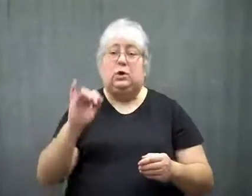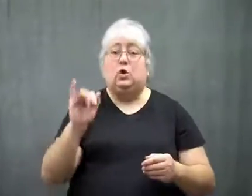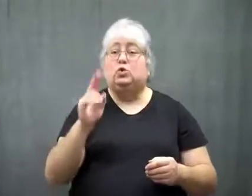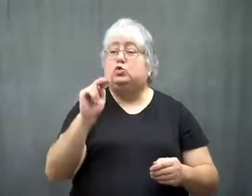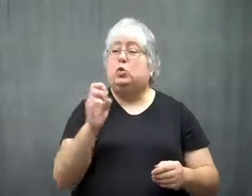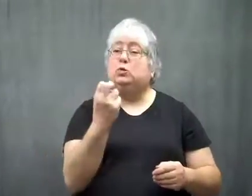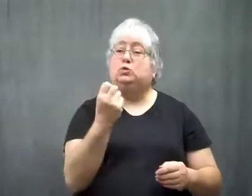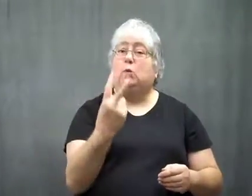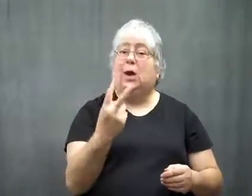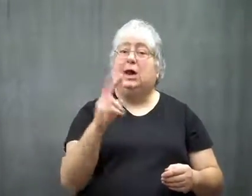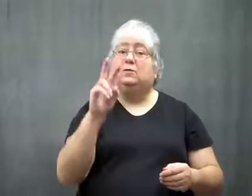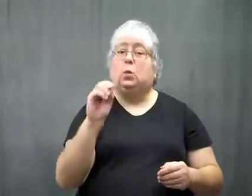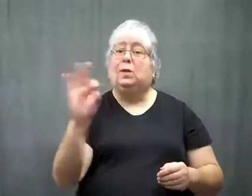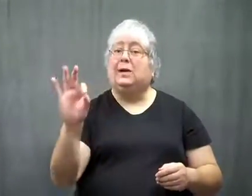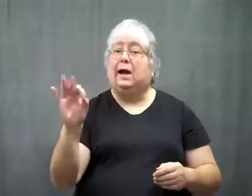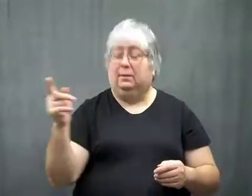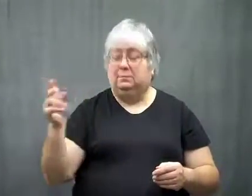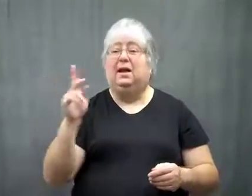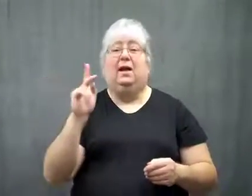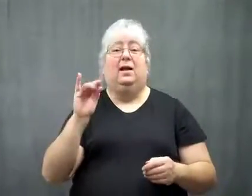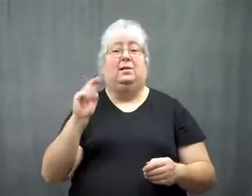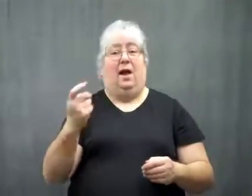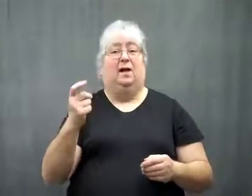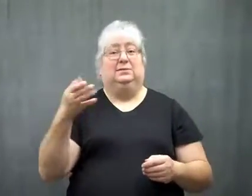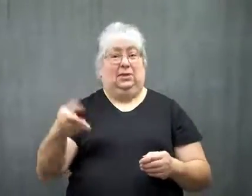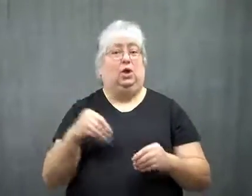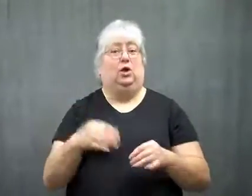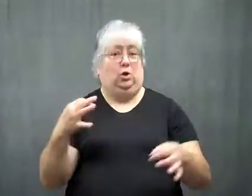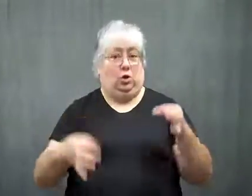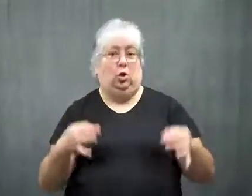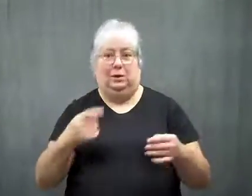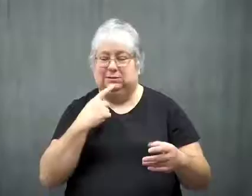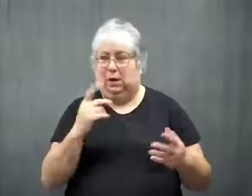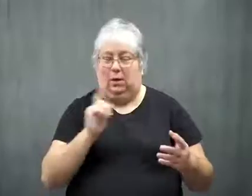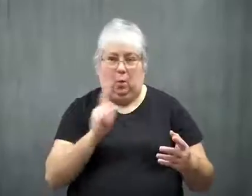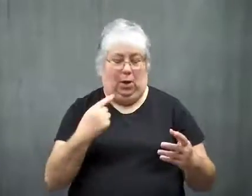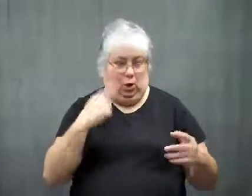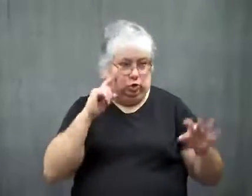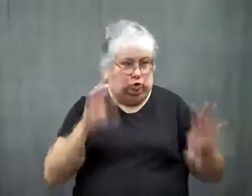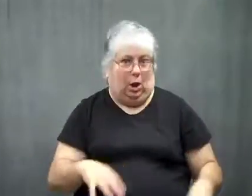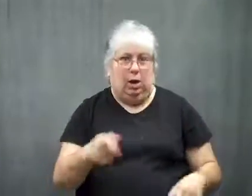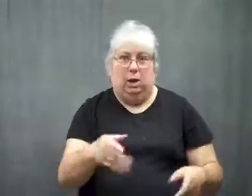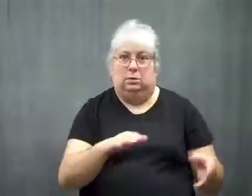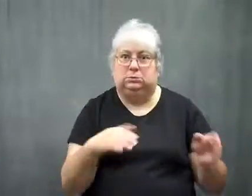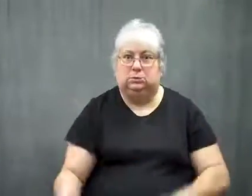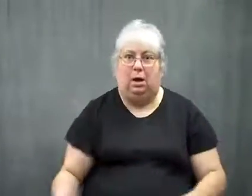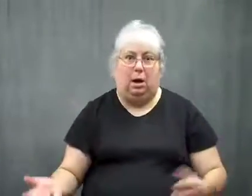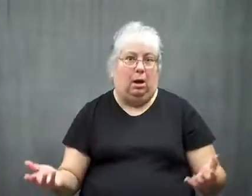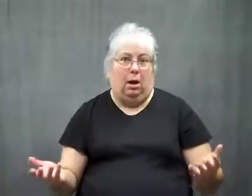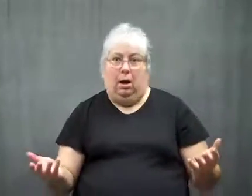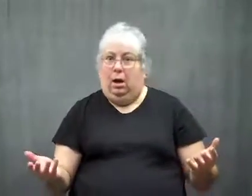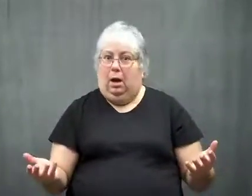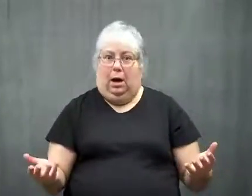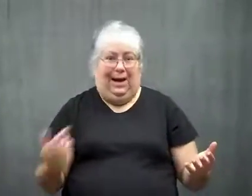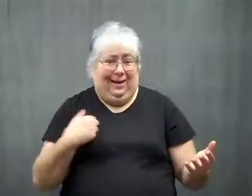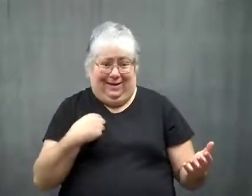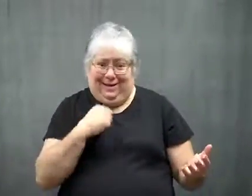On June 12, 2009, Knox testified that she was stunned at Kercher's death.